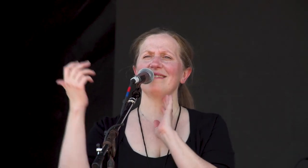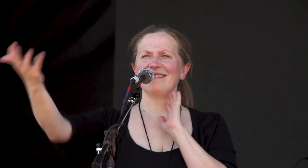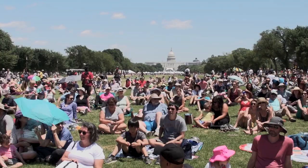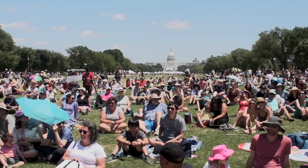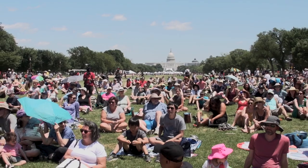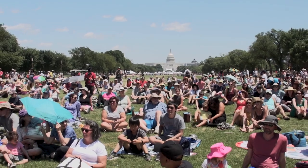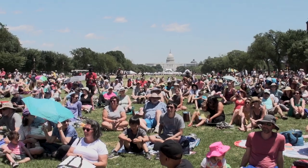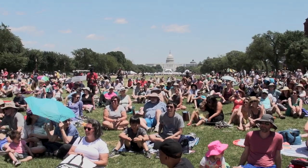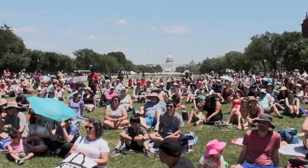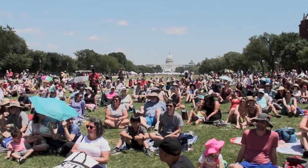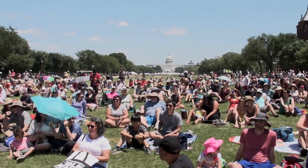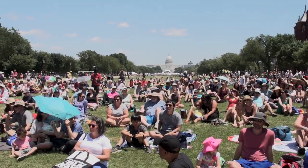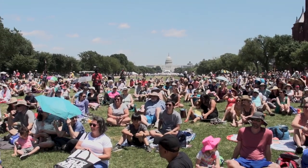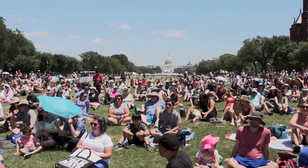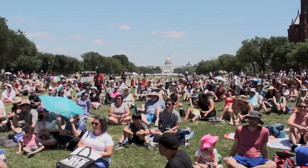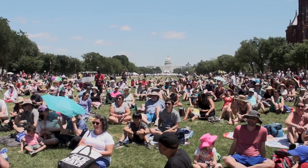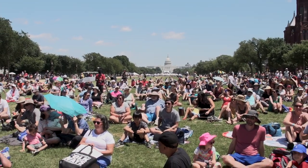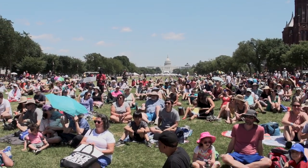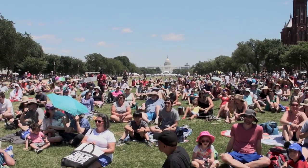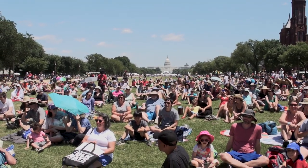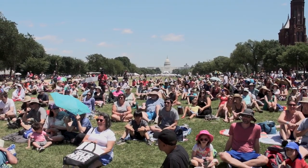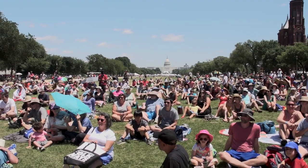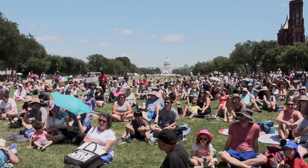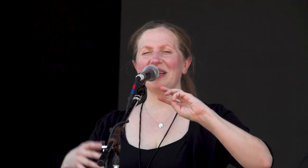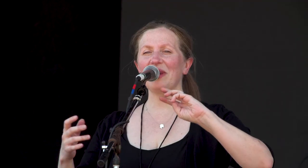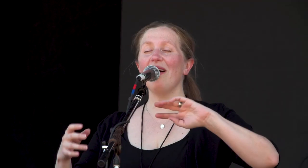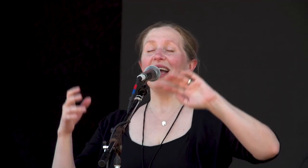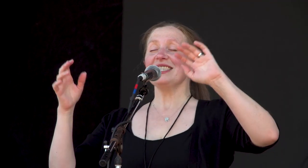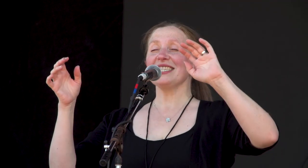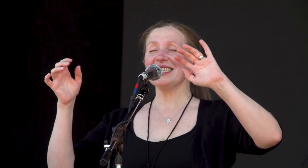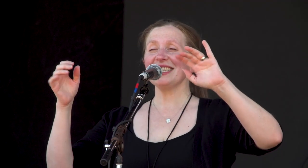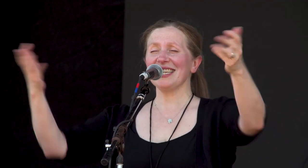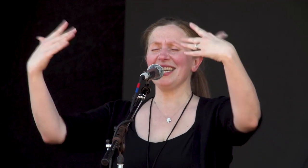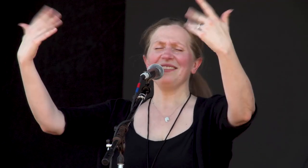Audience: Cheep, cheep, cheep! Elizabeth: Alright, everybody, we're gonna make that sound together. Here we go. Chik, chik, chik, chik, chik!